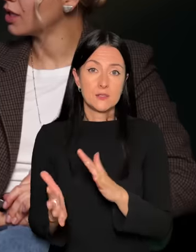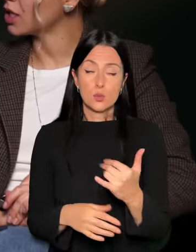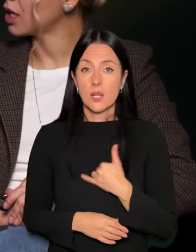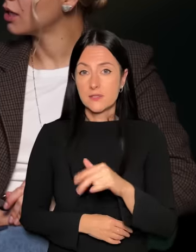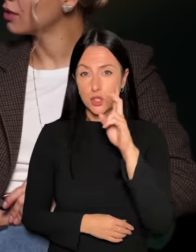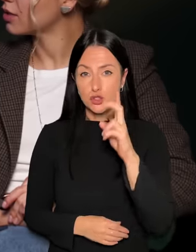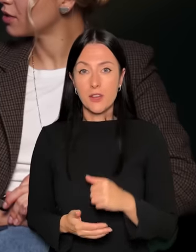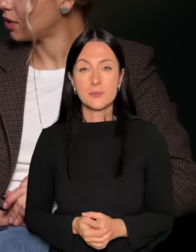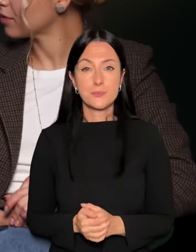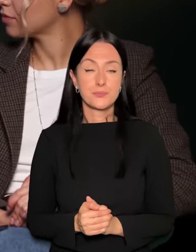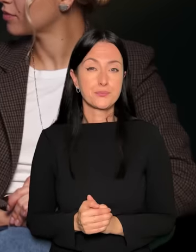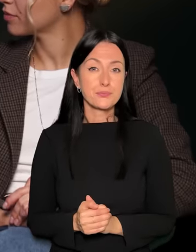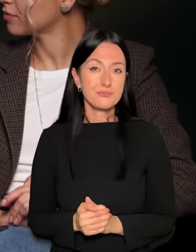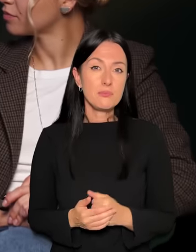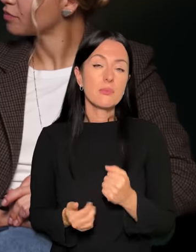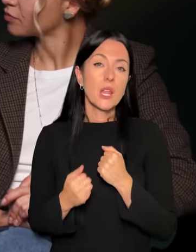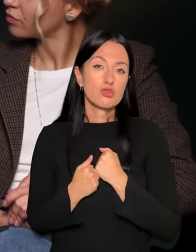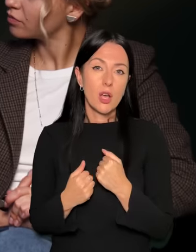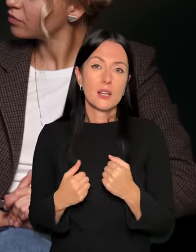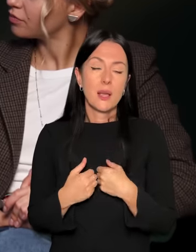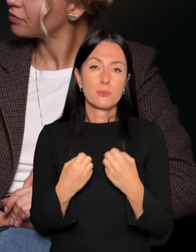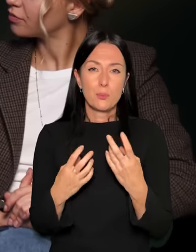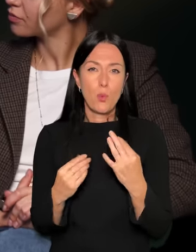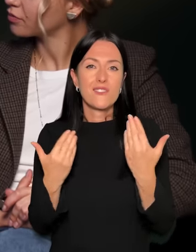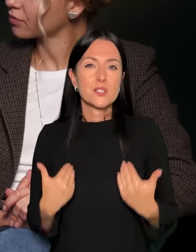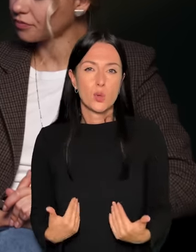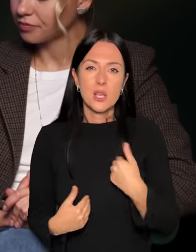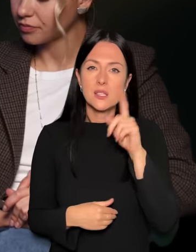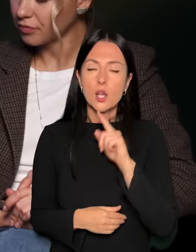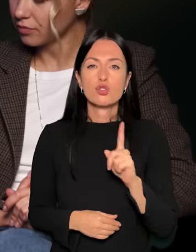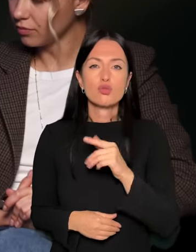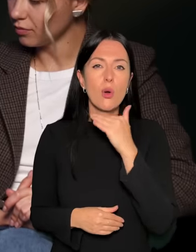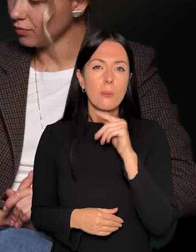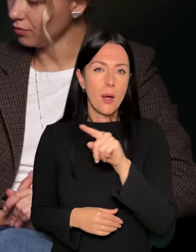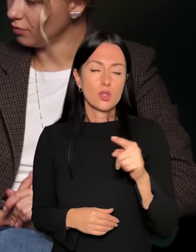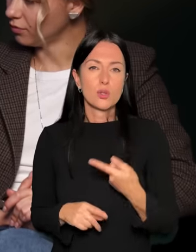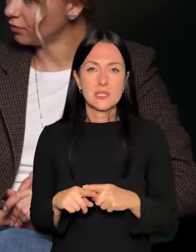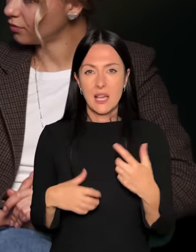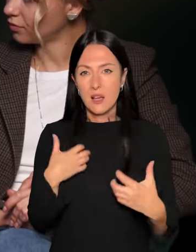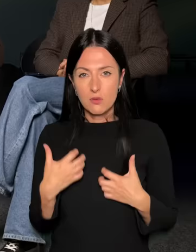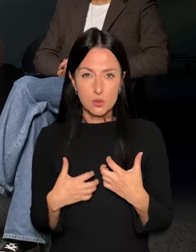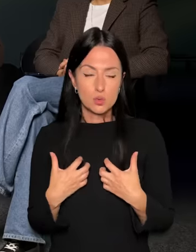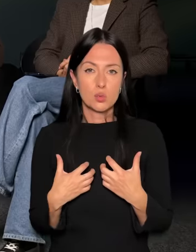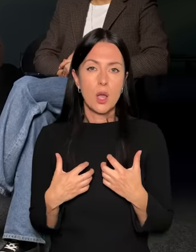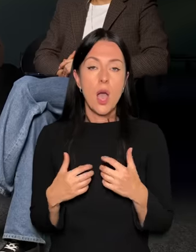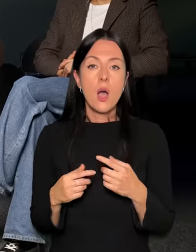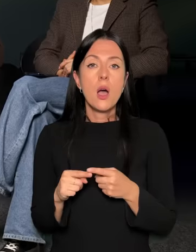Unfortunately. One more question. I'm going along the lines of physiology because I know that many people are concerned about this. The process